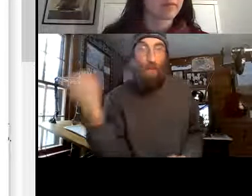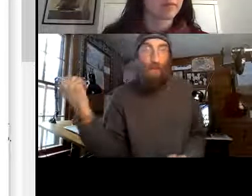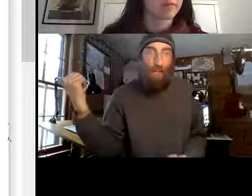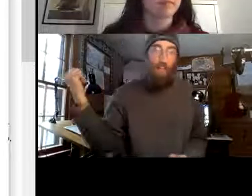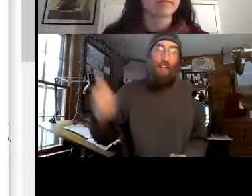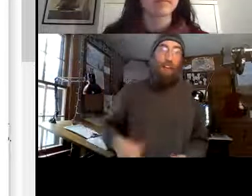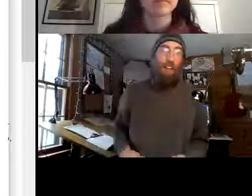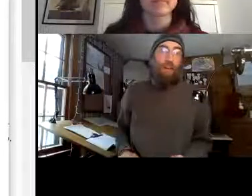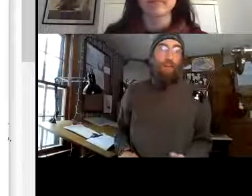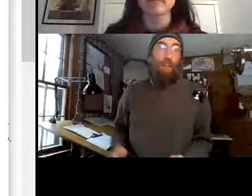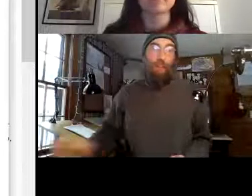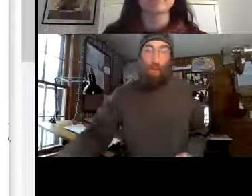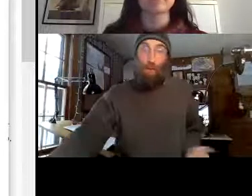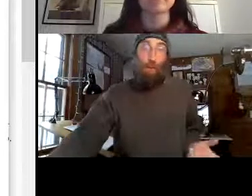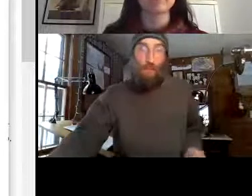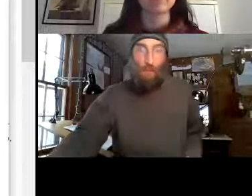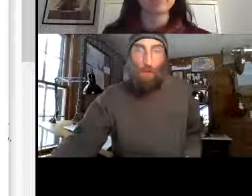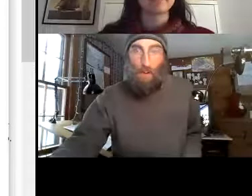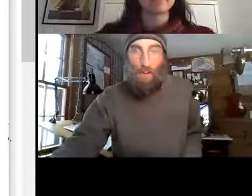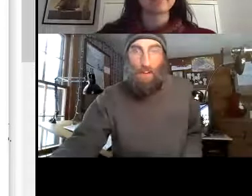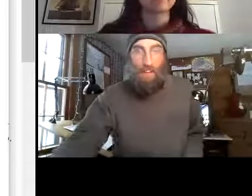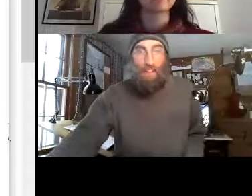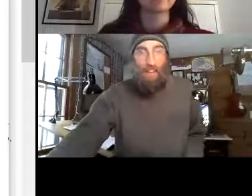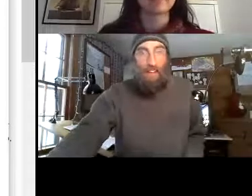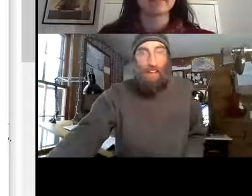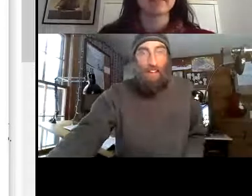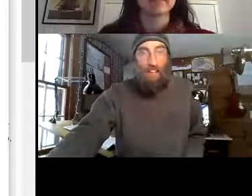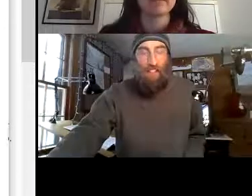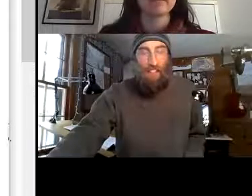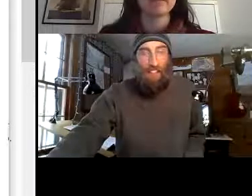a road here in town named after him, the road he was born. And this is a little